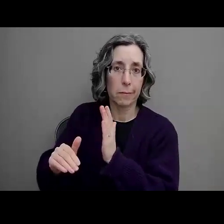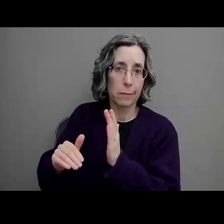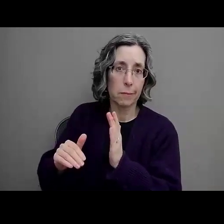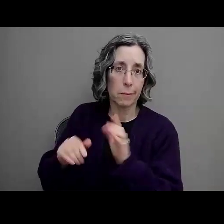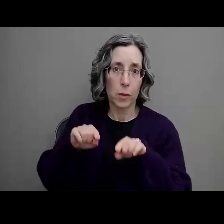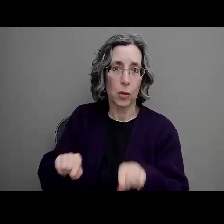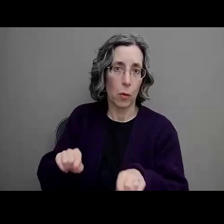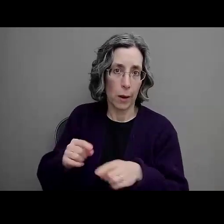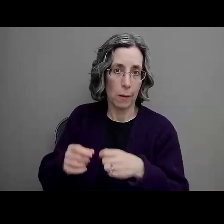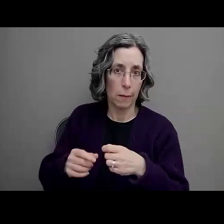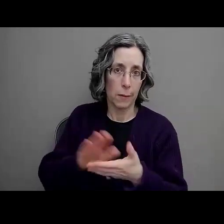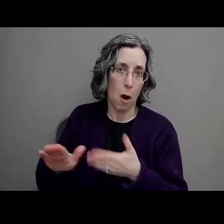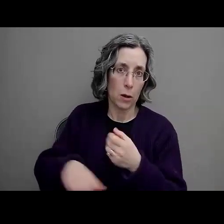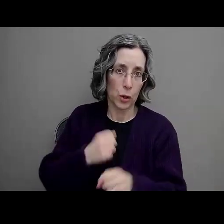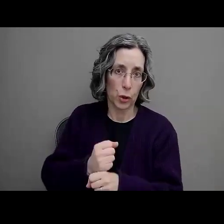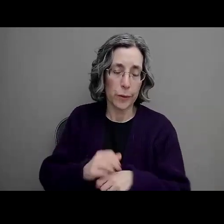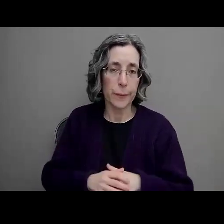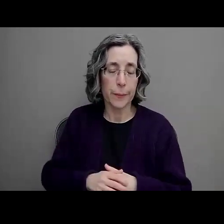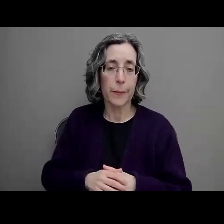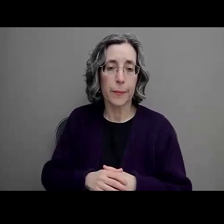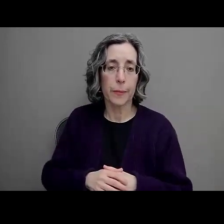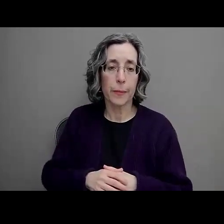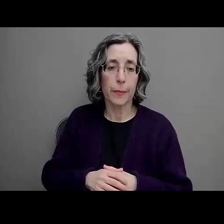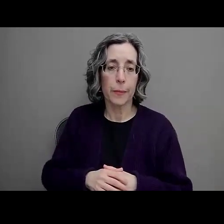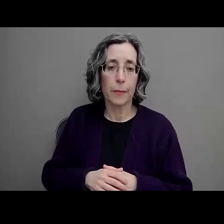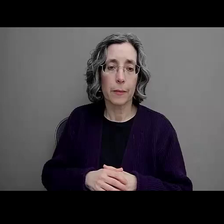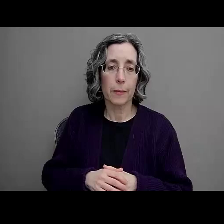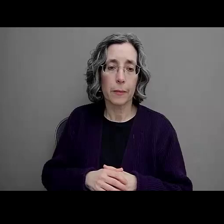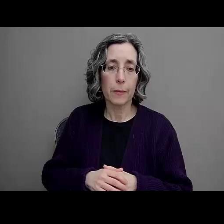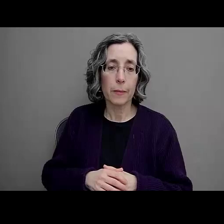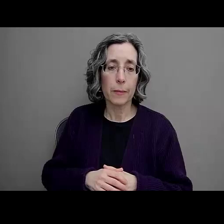attend over the course of various semesters. Usually